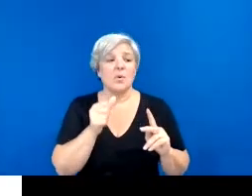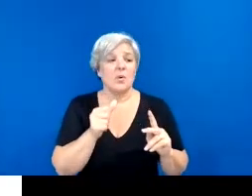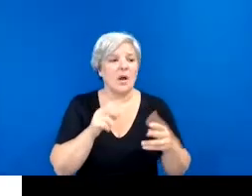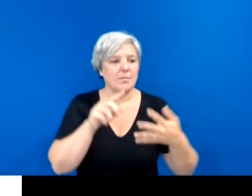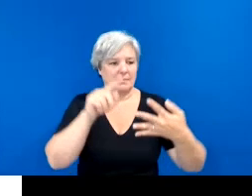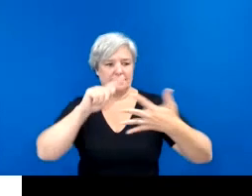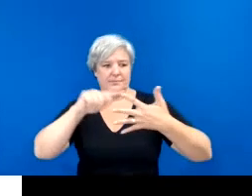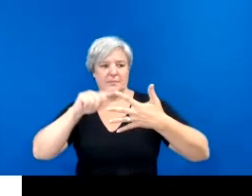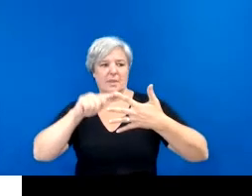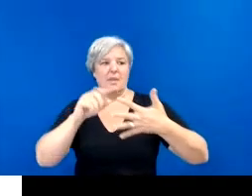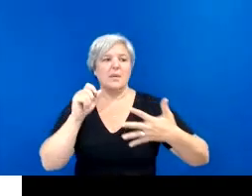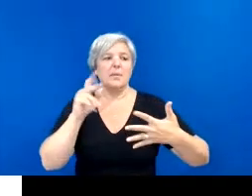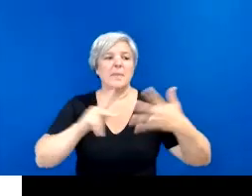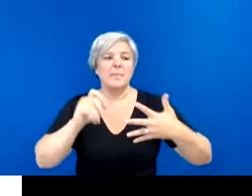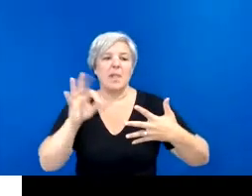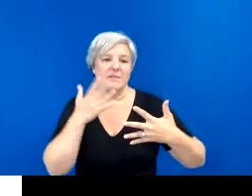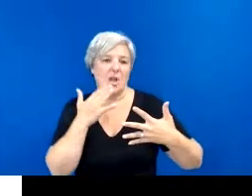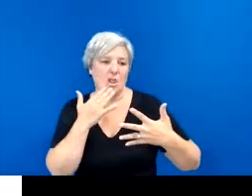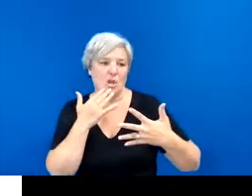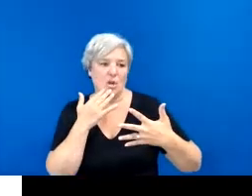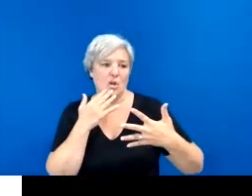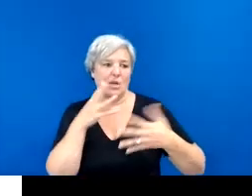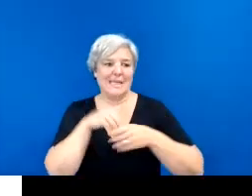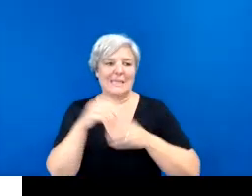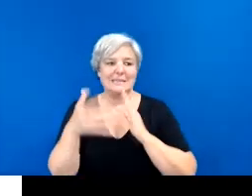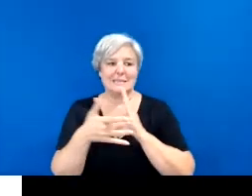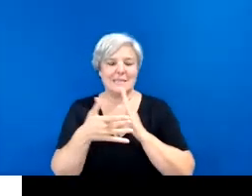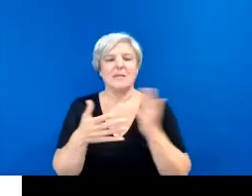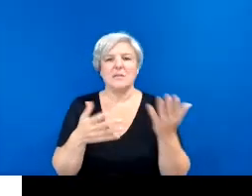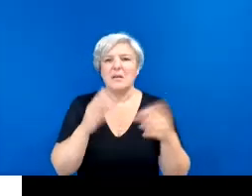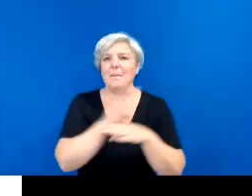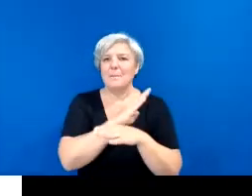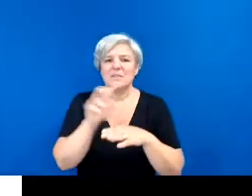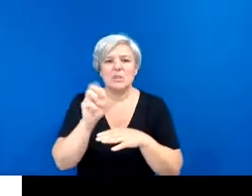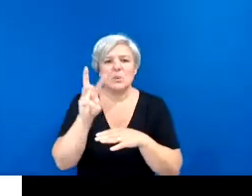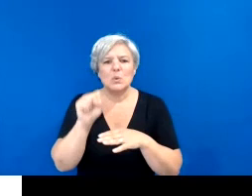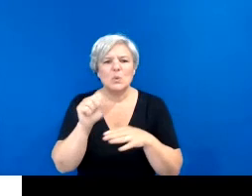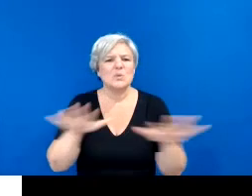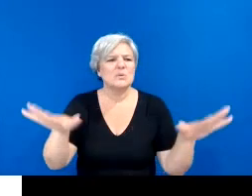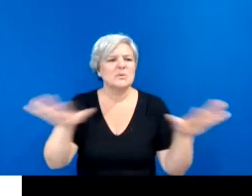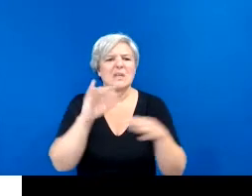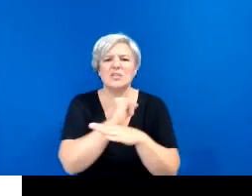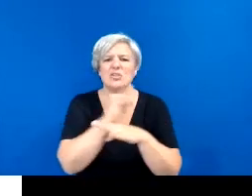These are interviews, articles, business news across the industry in different countries.